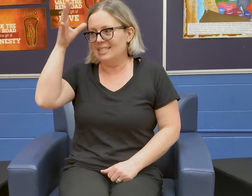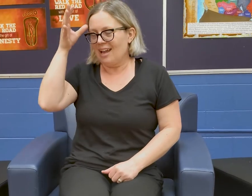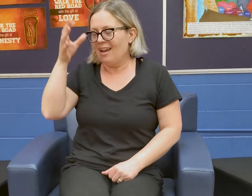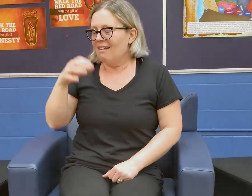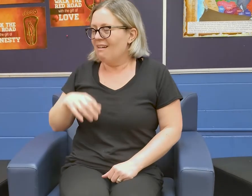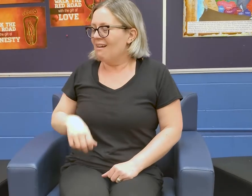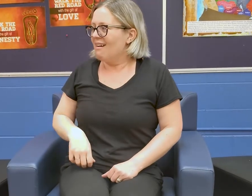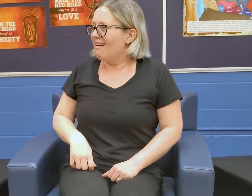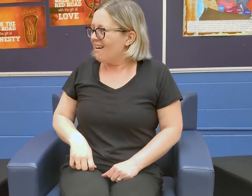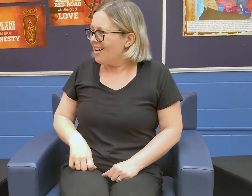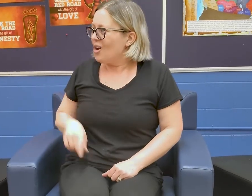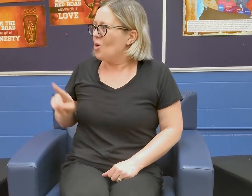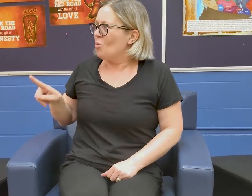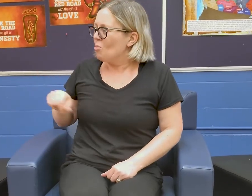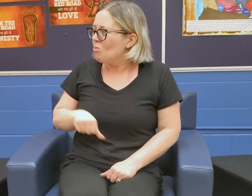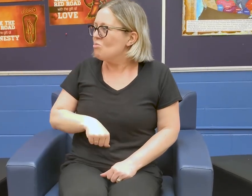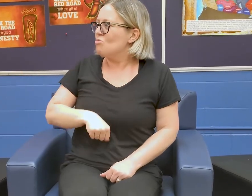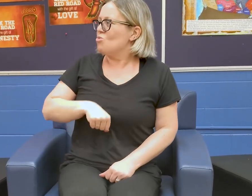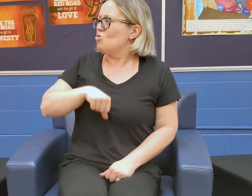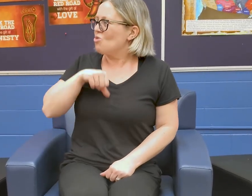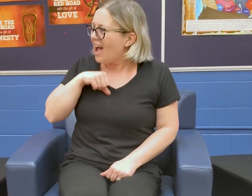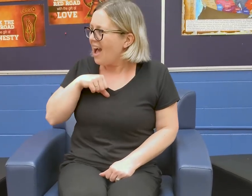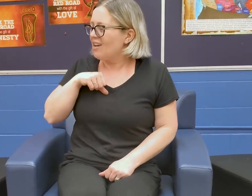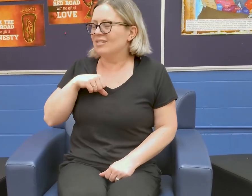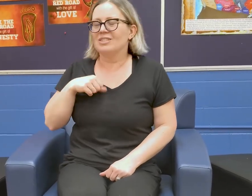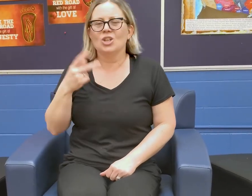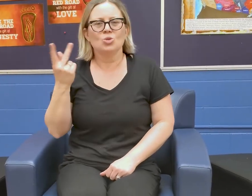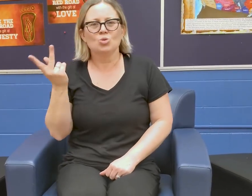The dad looked at her with awe and signed back, "you're proud."